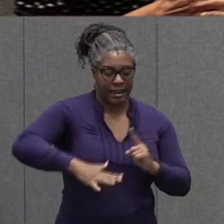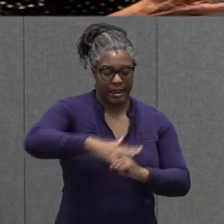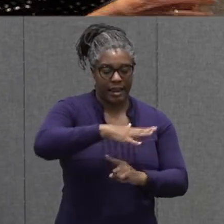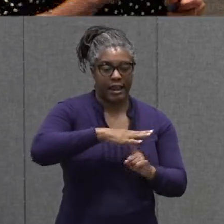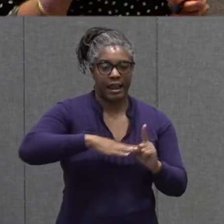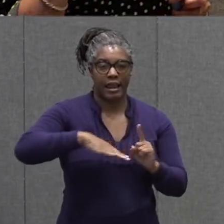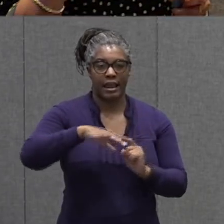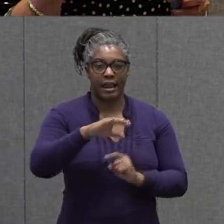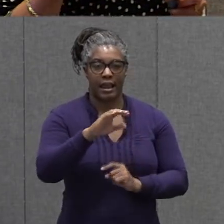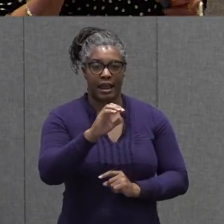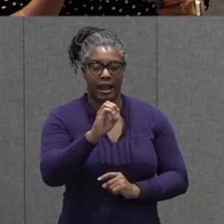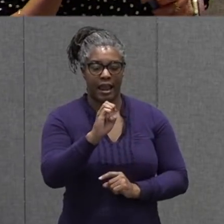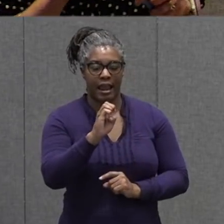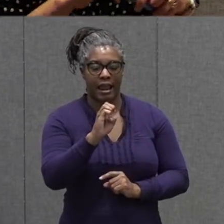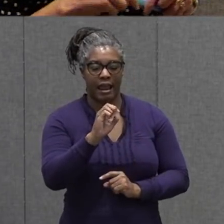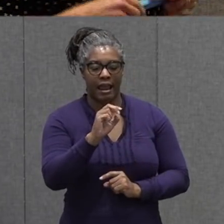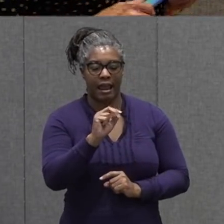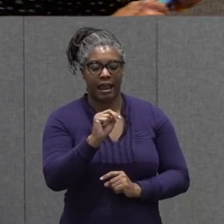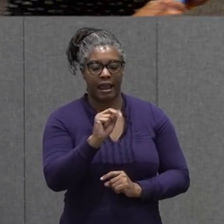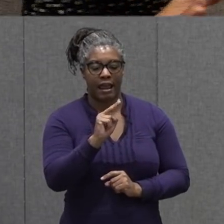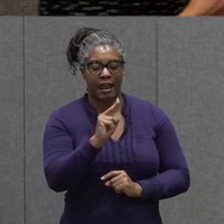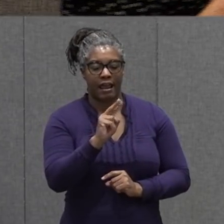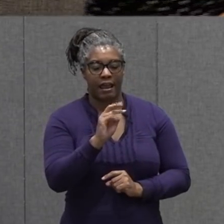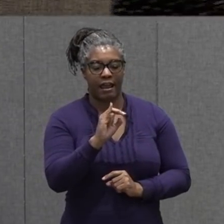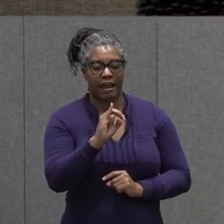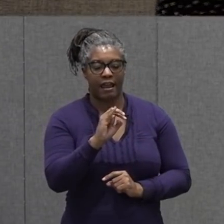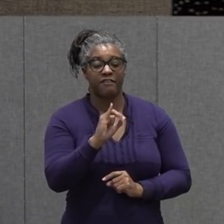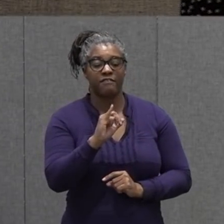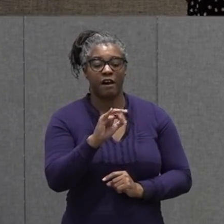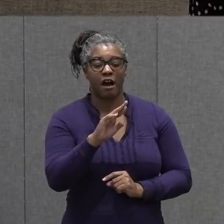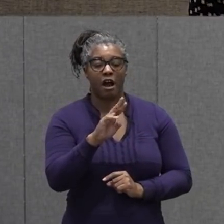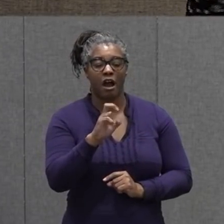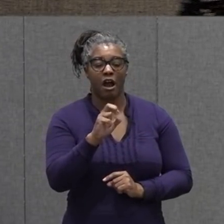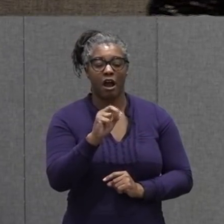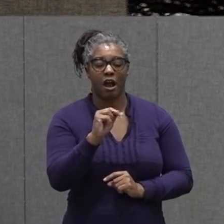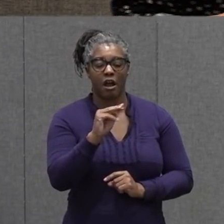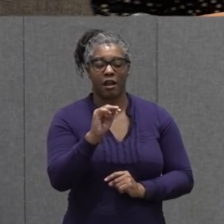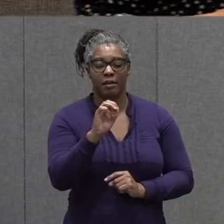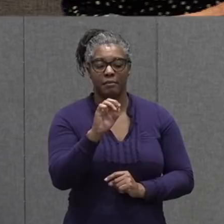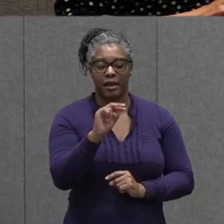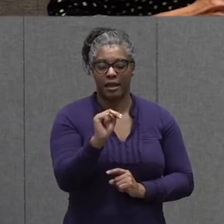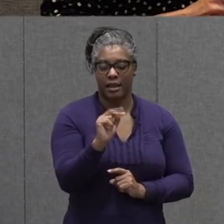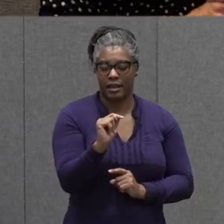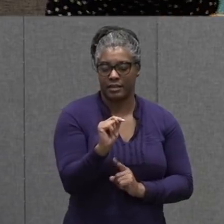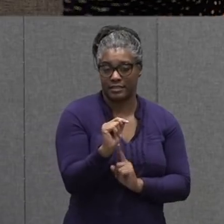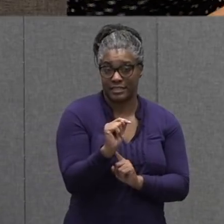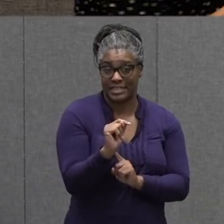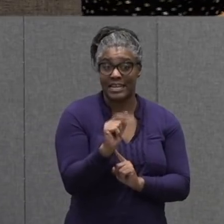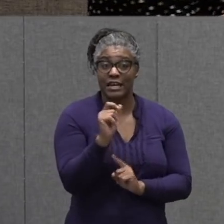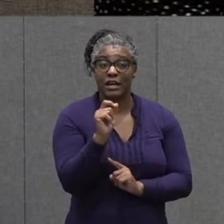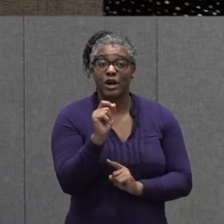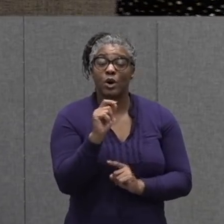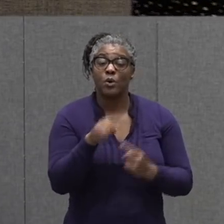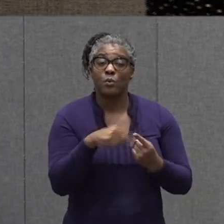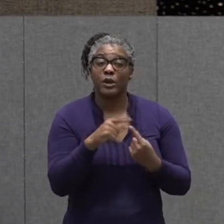You don't hear it and it's a silent letter. So they grow and thrive. All right, so we have some good,